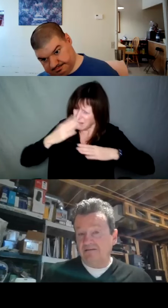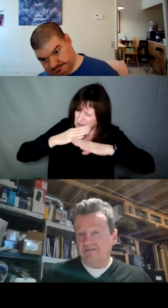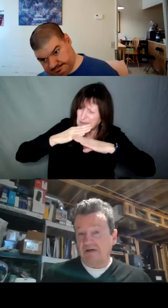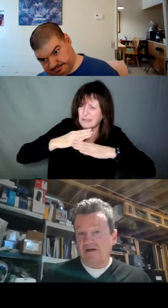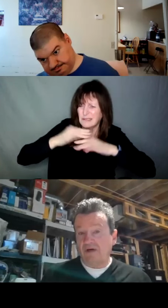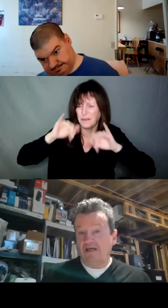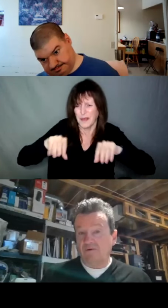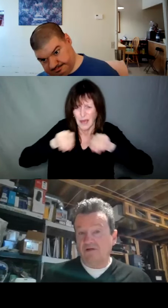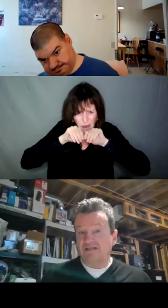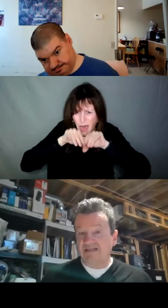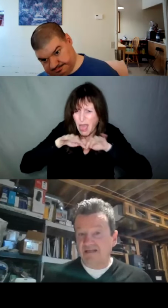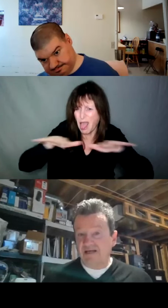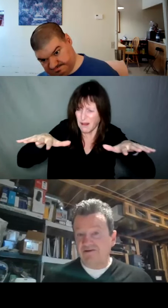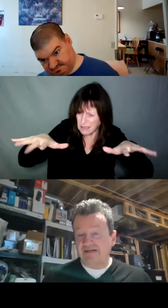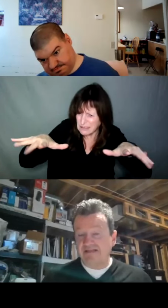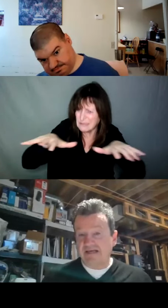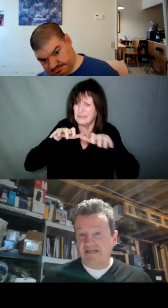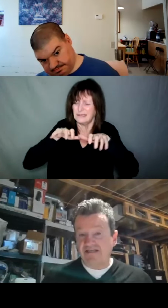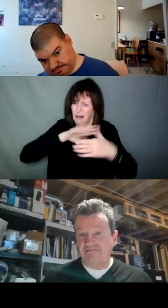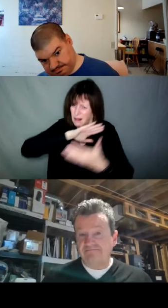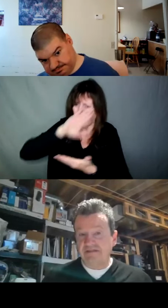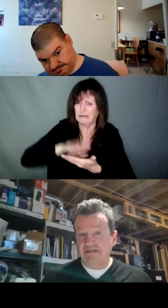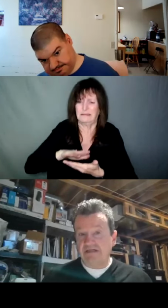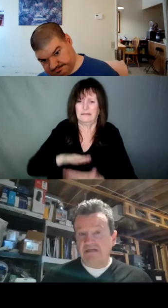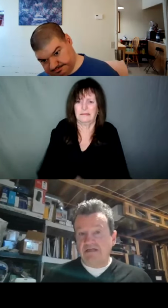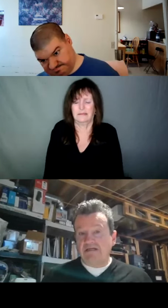Vaccines prevent the spread of the virus